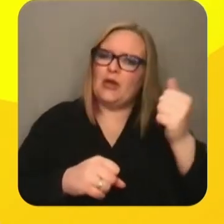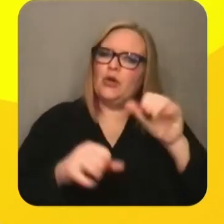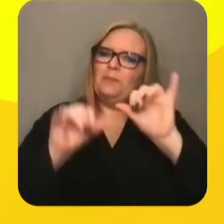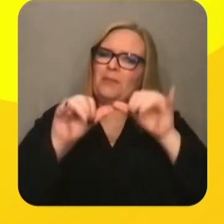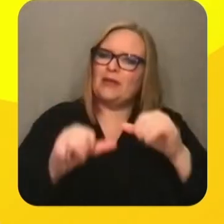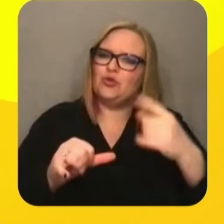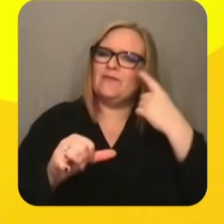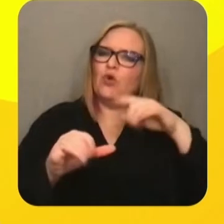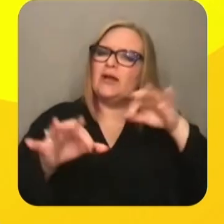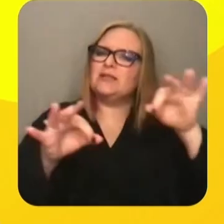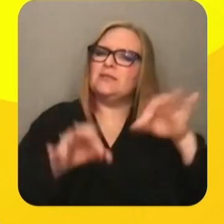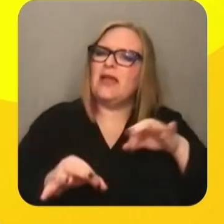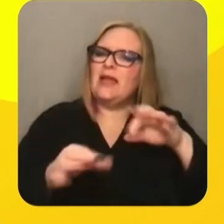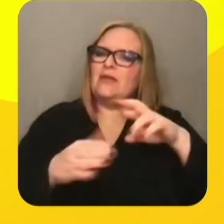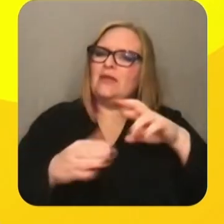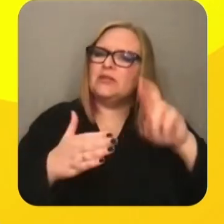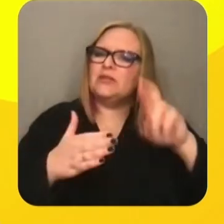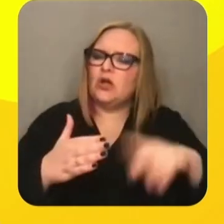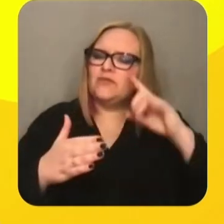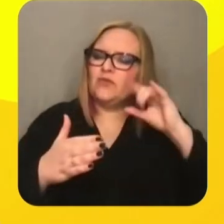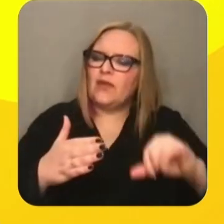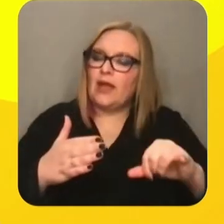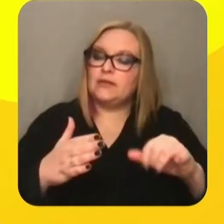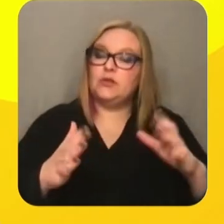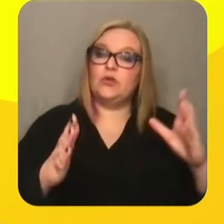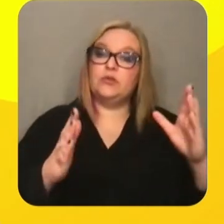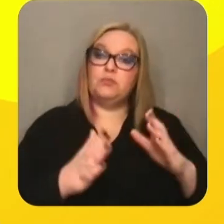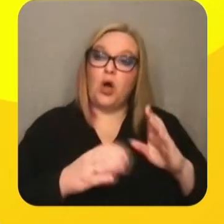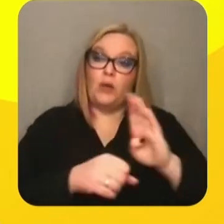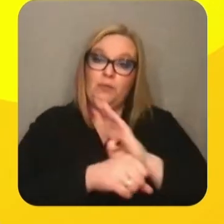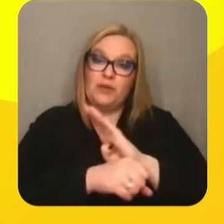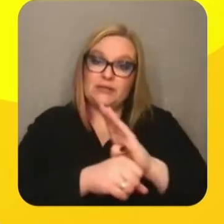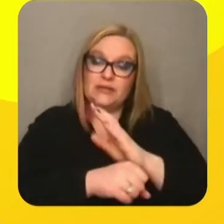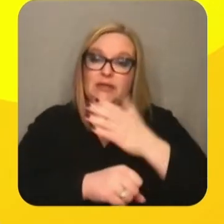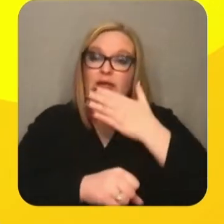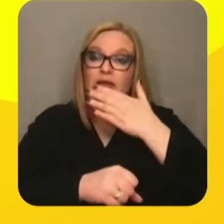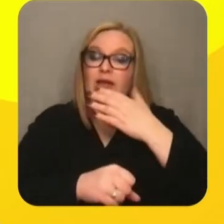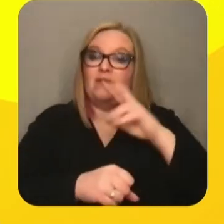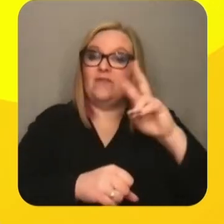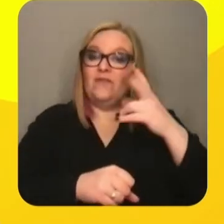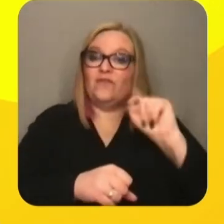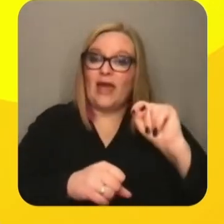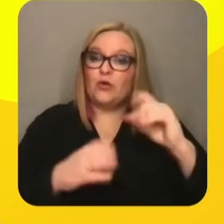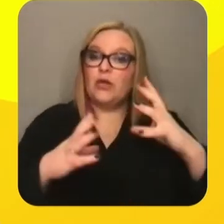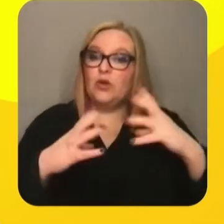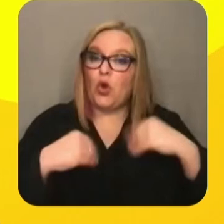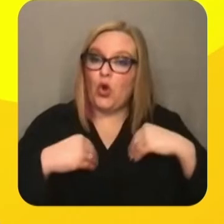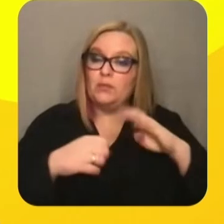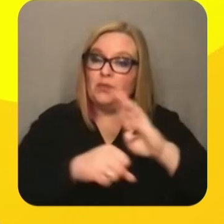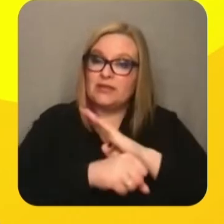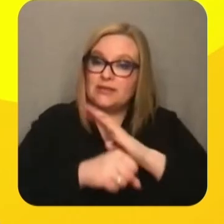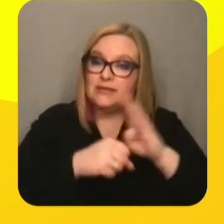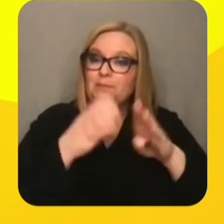So, a lot of people, group small businesses, veteran-owned businesses, women-owned businesses, and minority-owned businesses in one bucket and say,